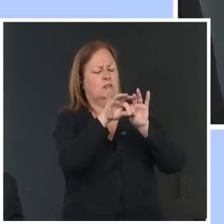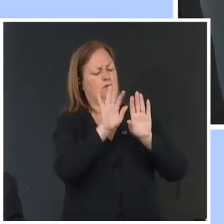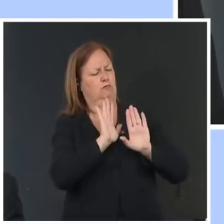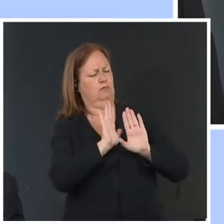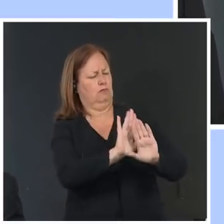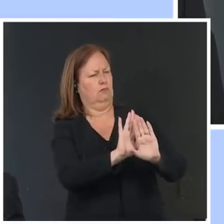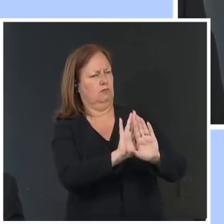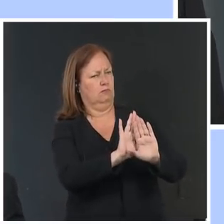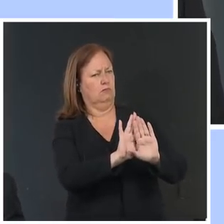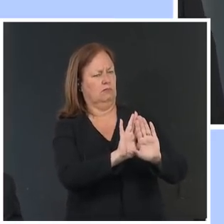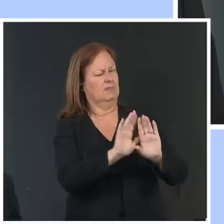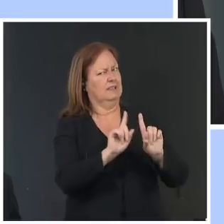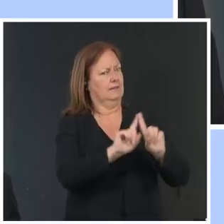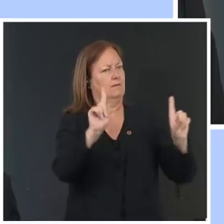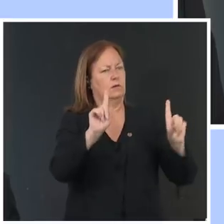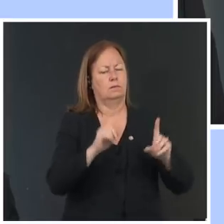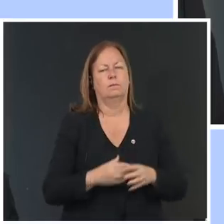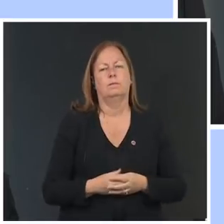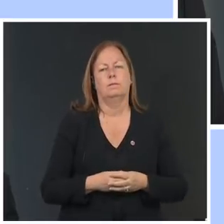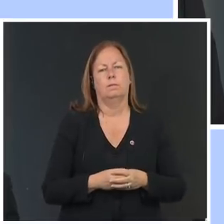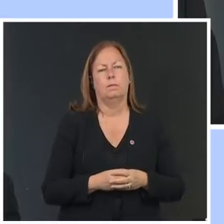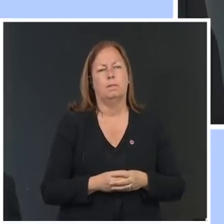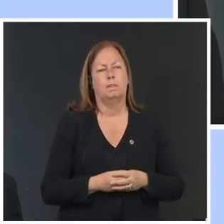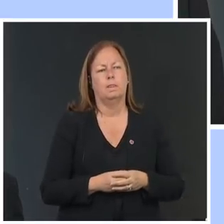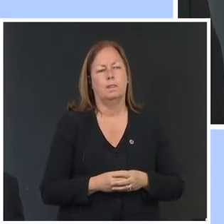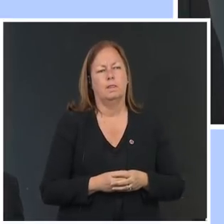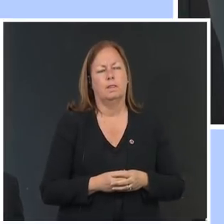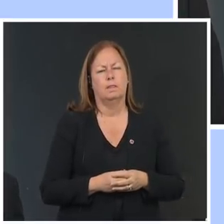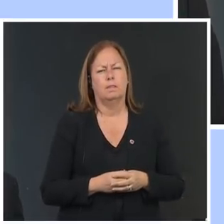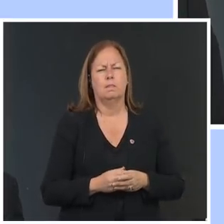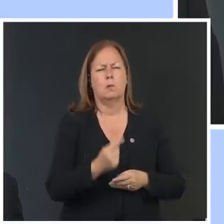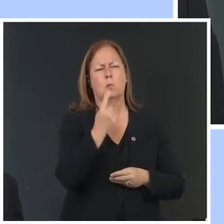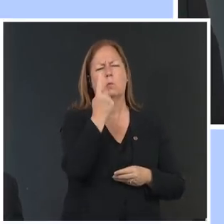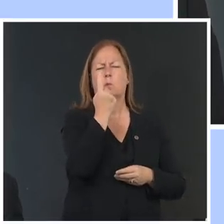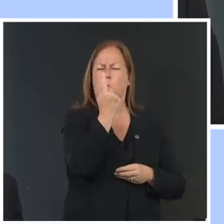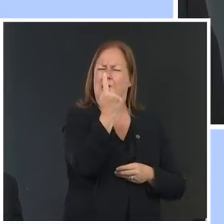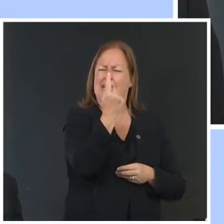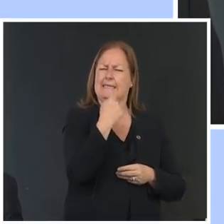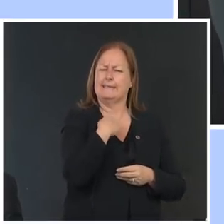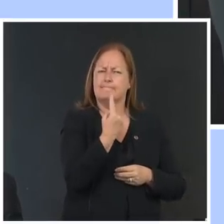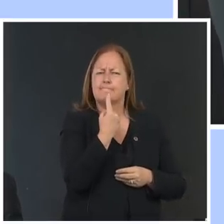it represents a diversity of the language and a diversity of culture and